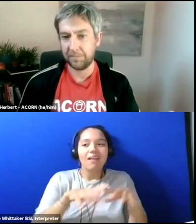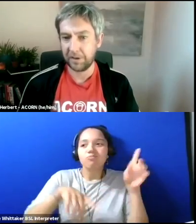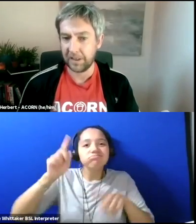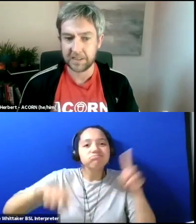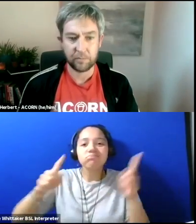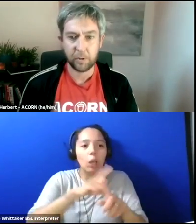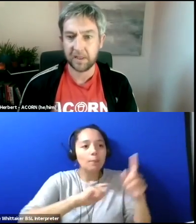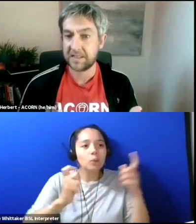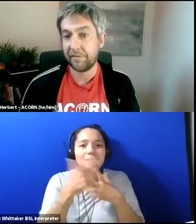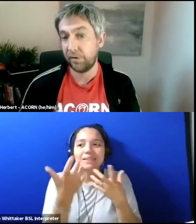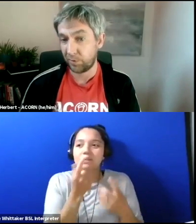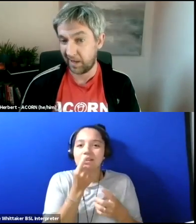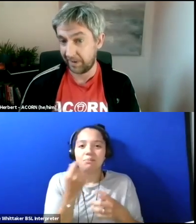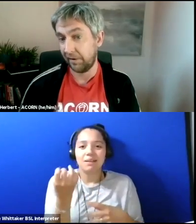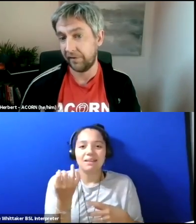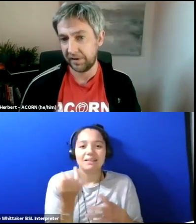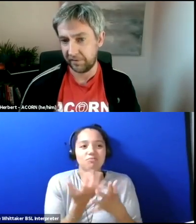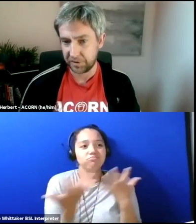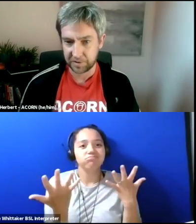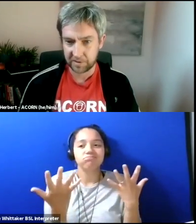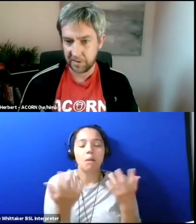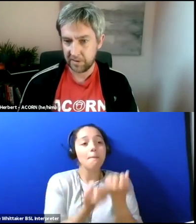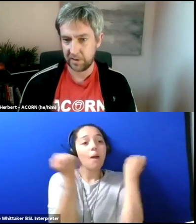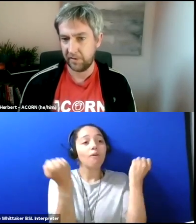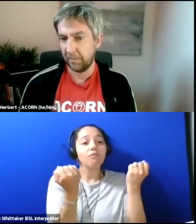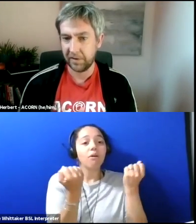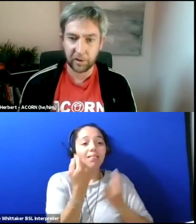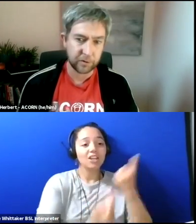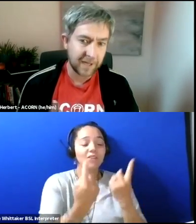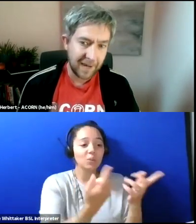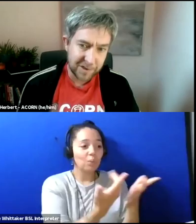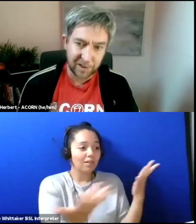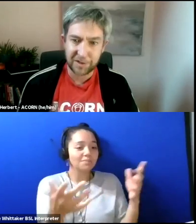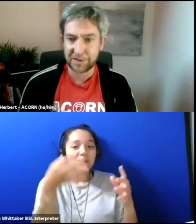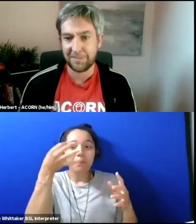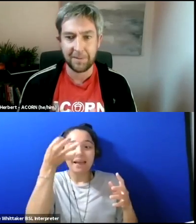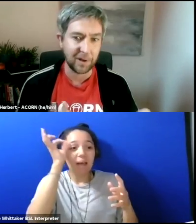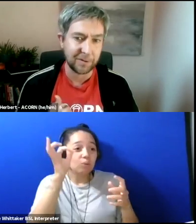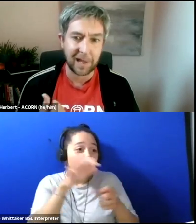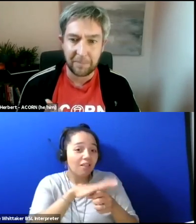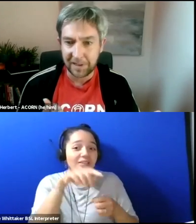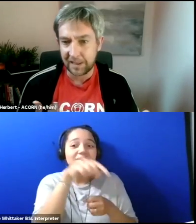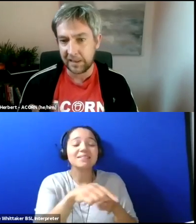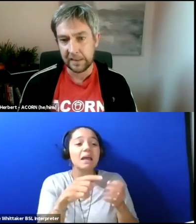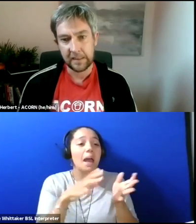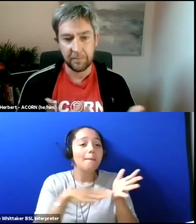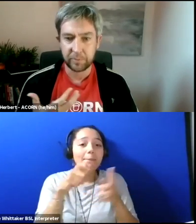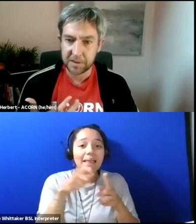in communities there are probably several quite powerful individuals. So there'll be the local councillors, there might be the local MP, in